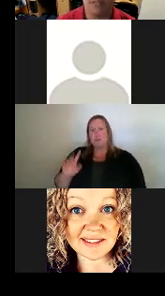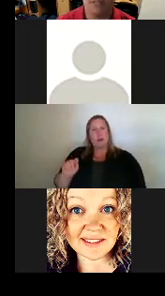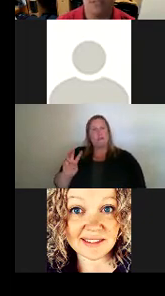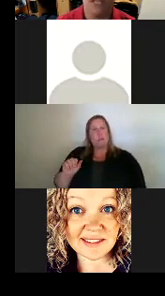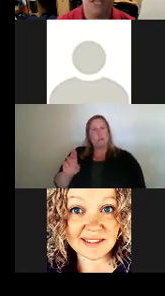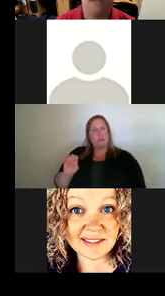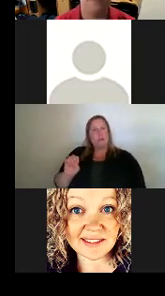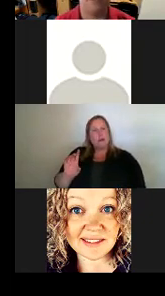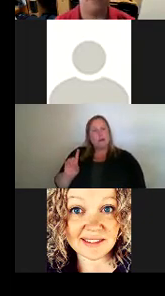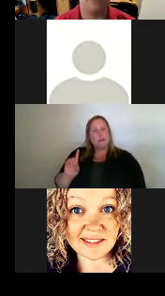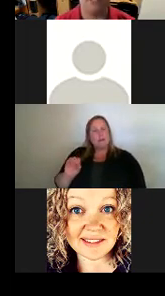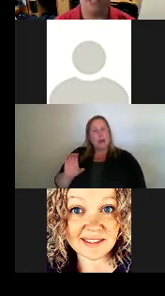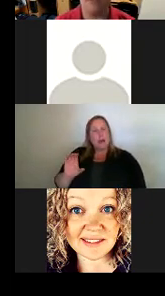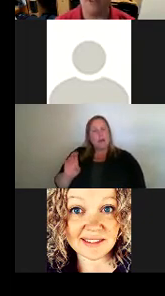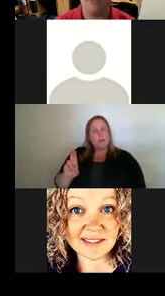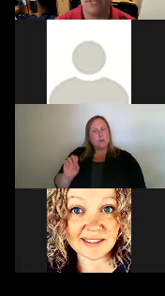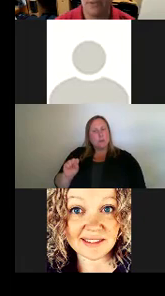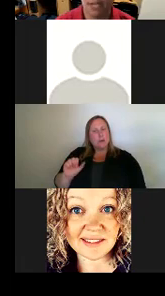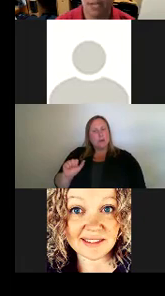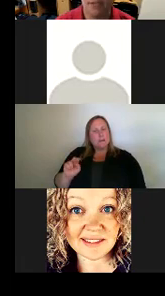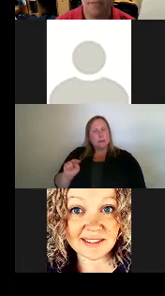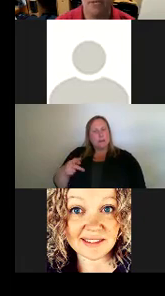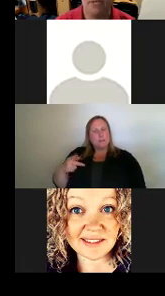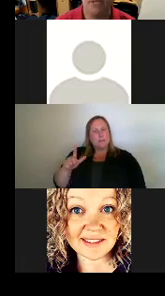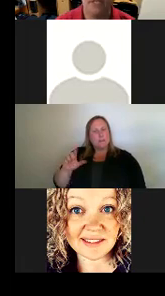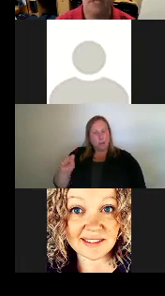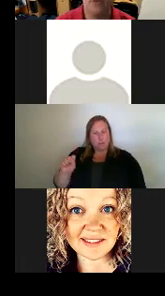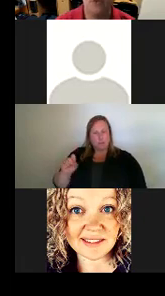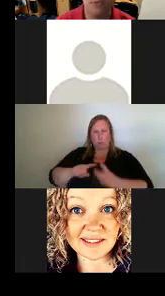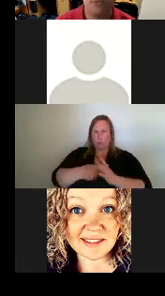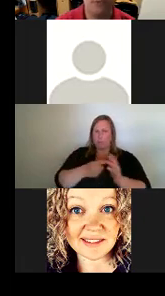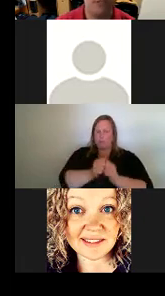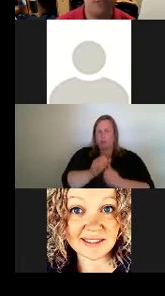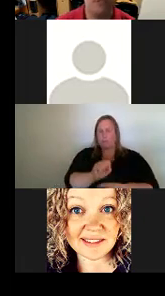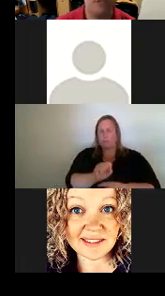THIS WAS ORIGINALLY FROM SARA TECH BUT NOW PNEUMA SOLUTIONS.